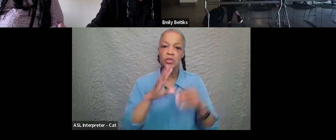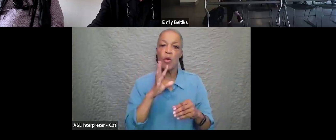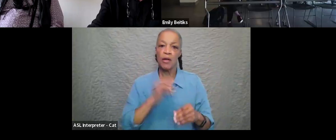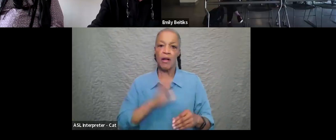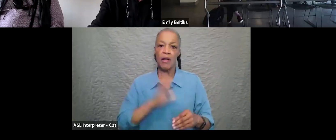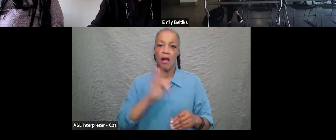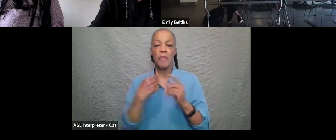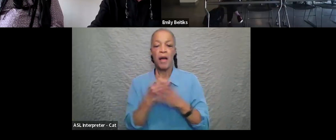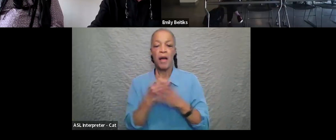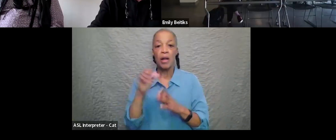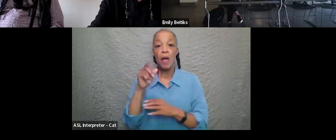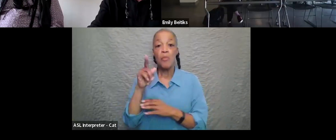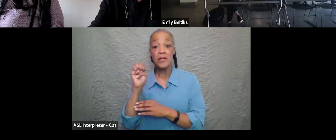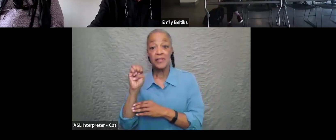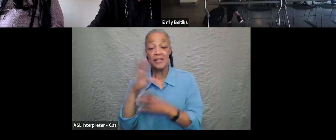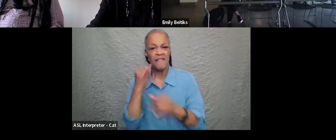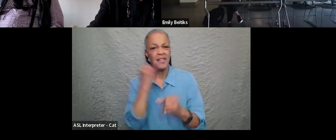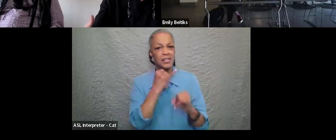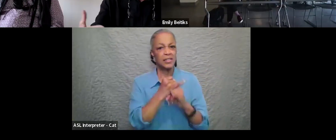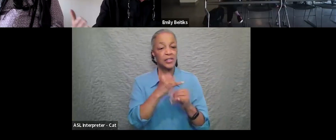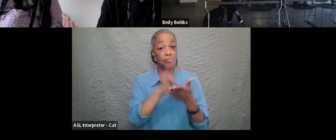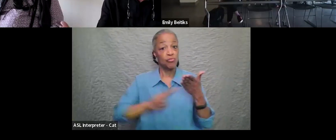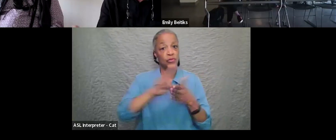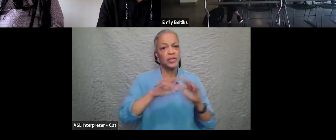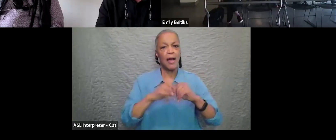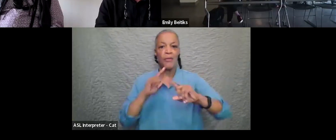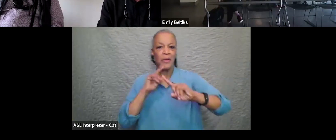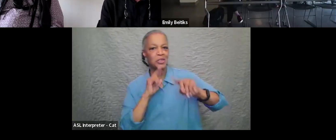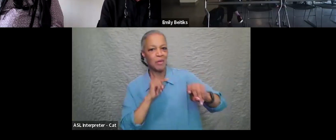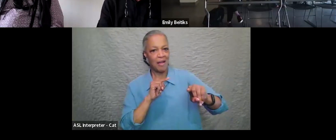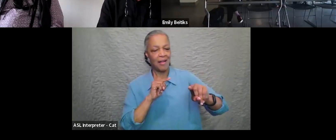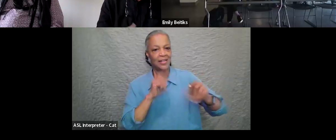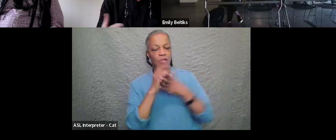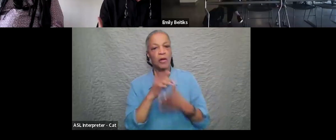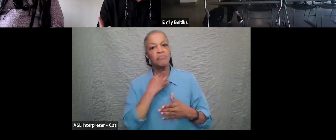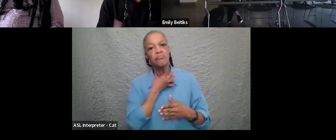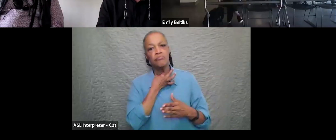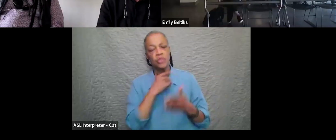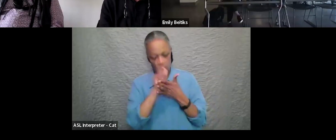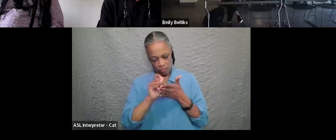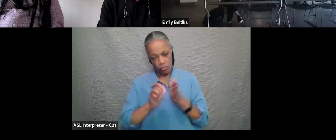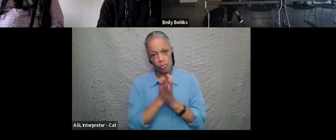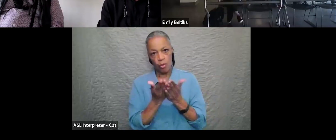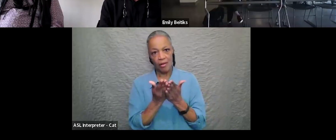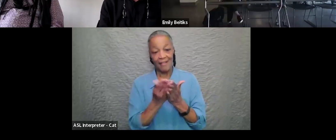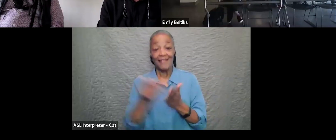how institutions had responded, and if there were any other institutions